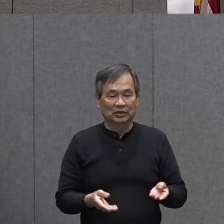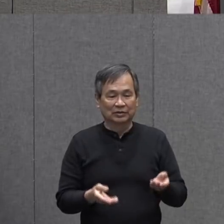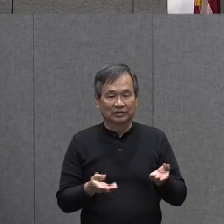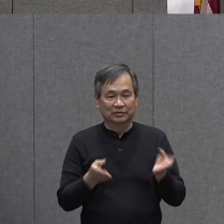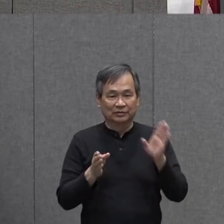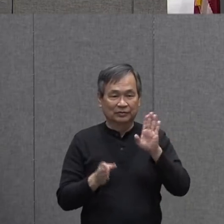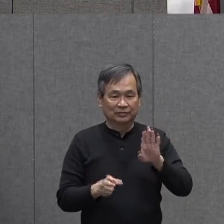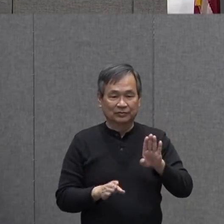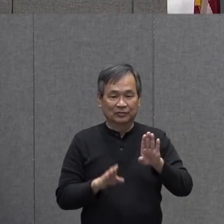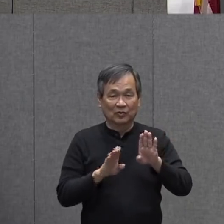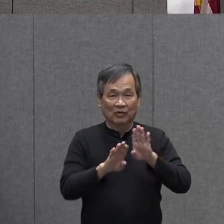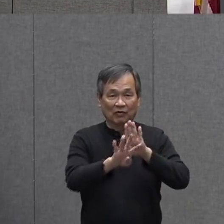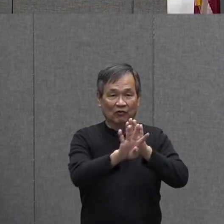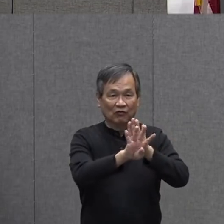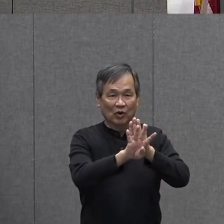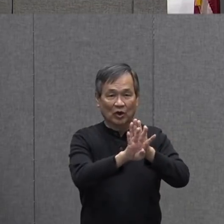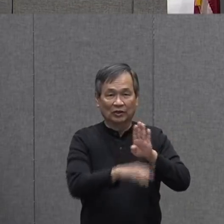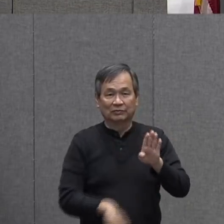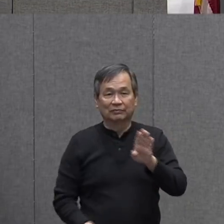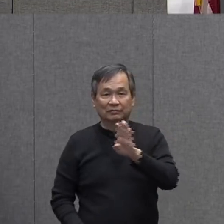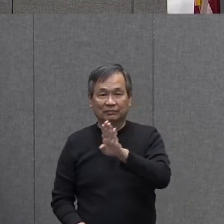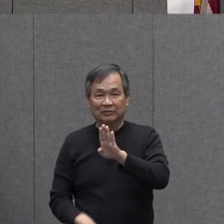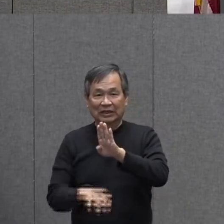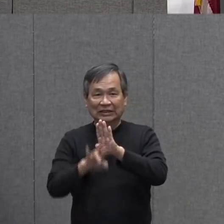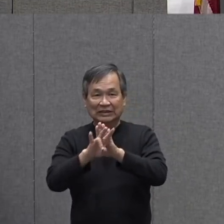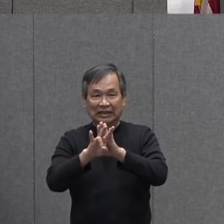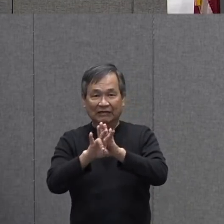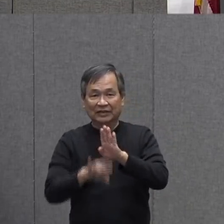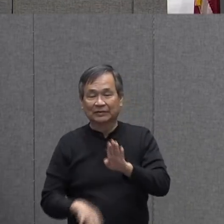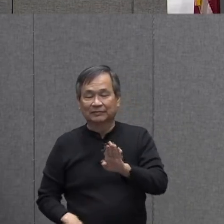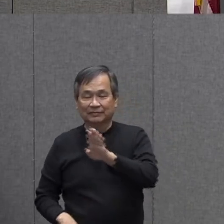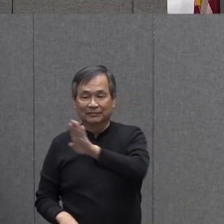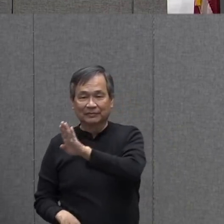She has a four, a seven, and a two.